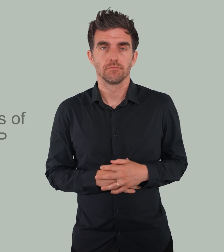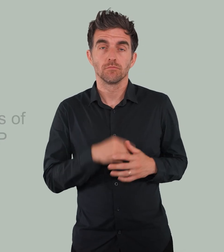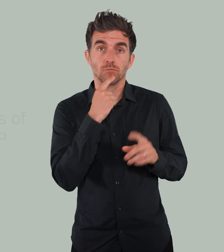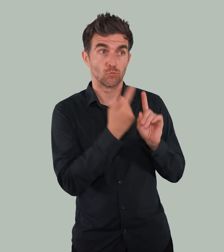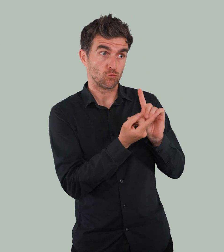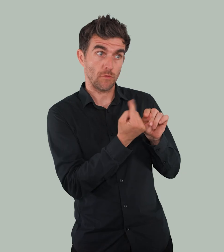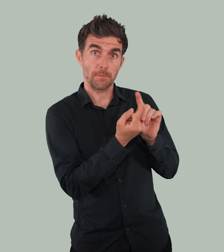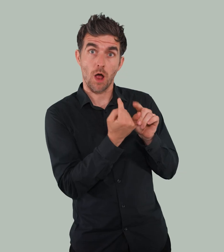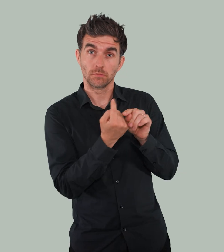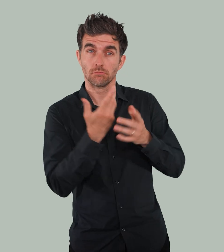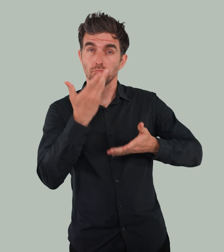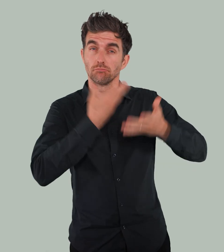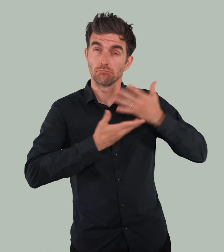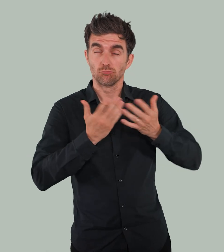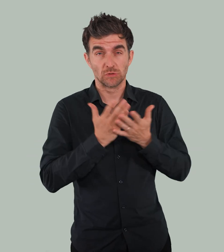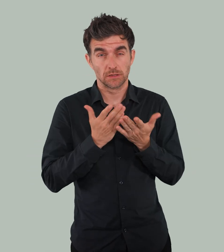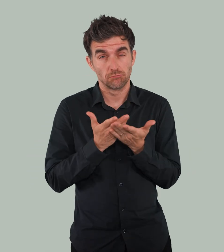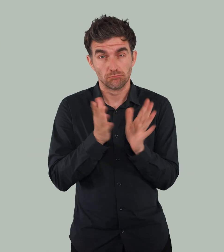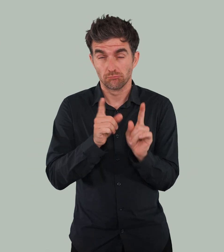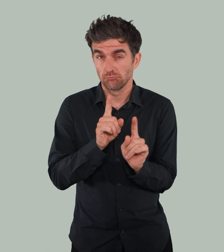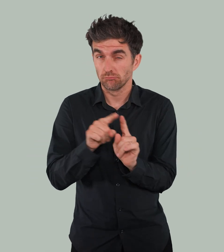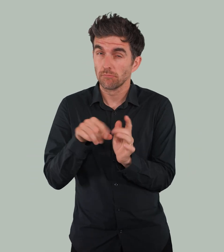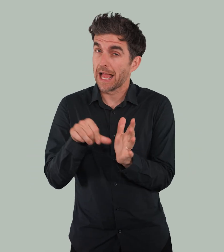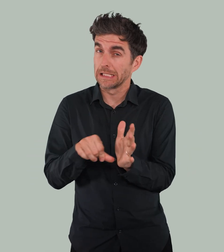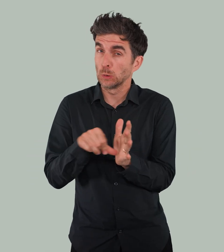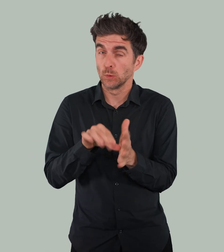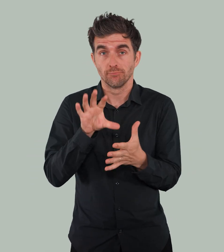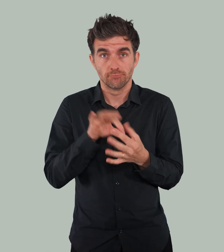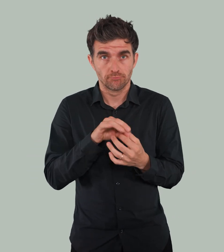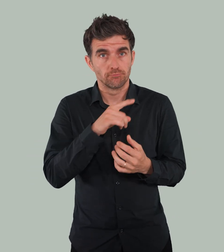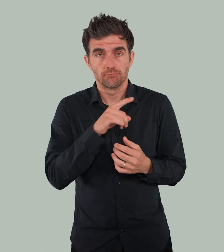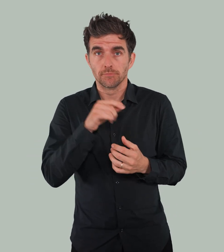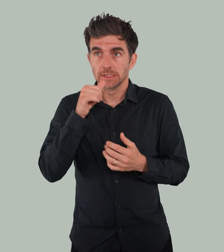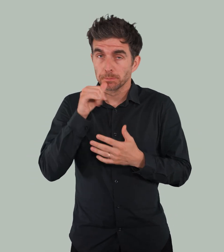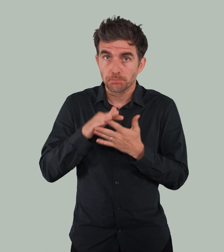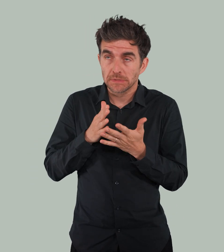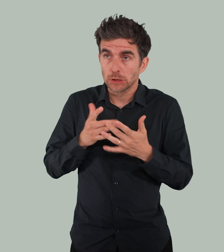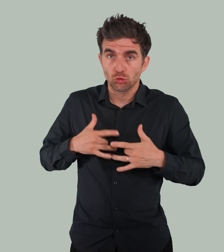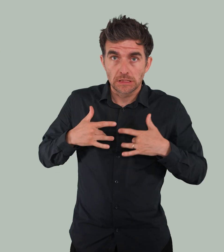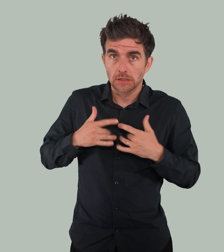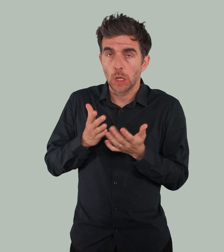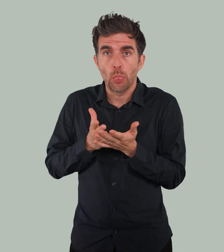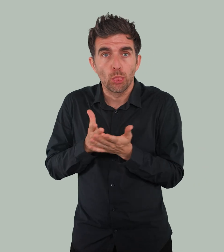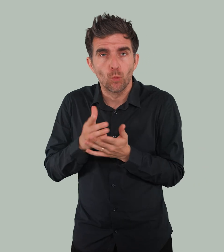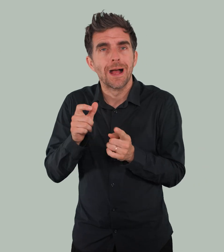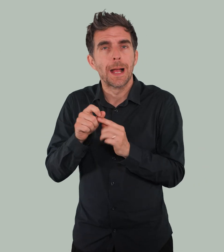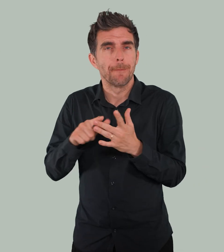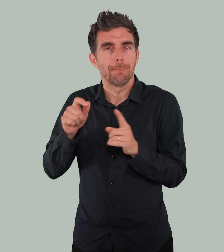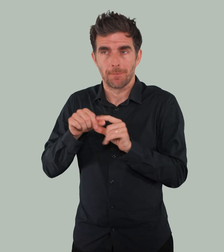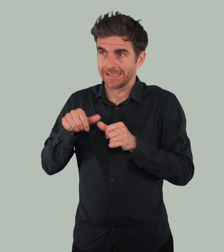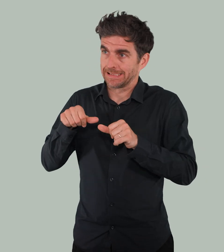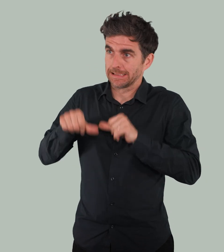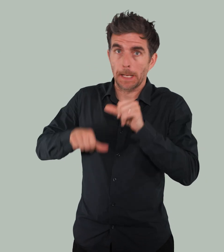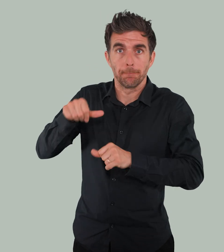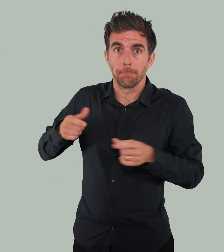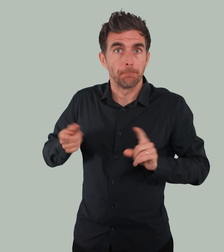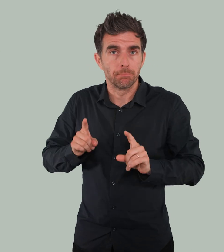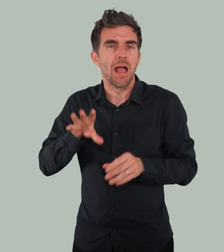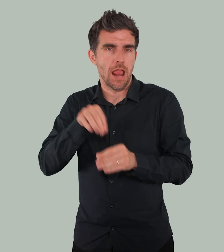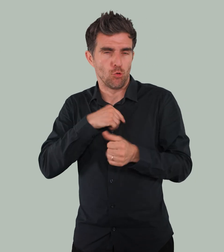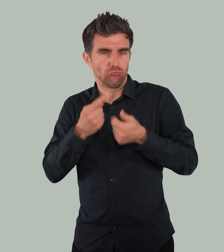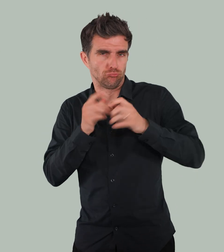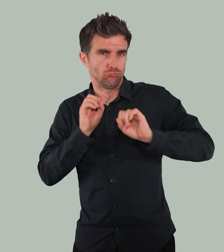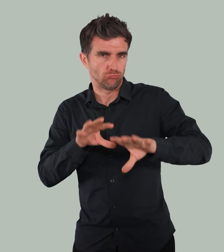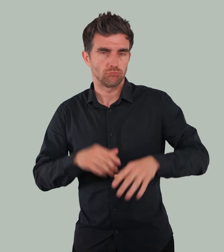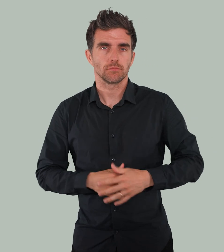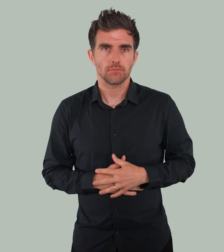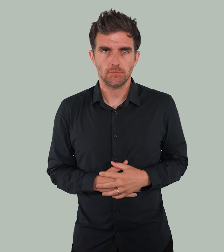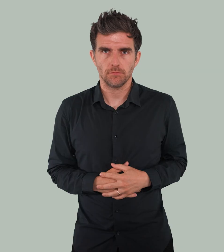22. Respondents describe a range of issues in their experience of the PIP system, including: